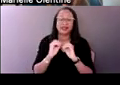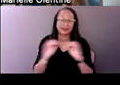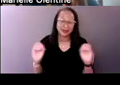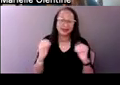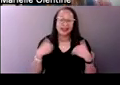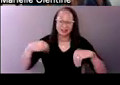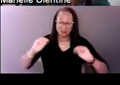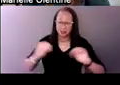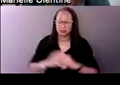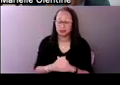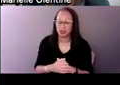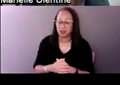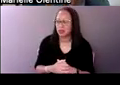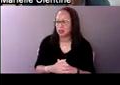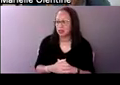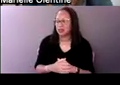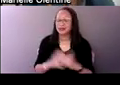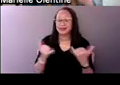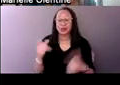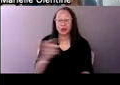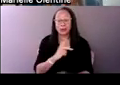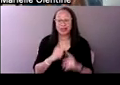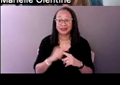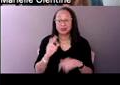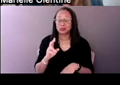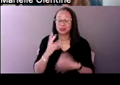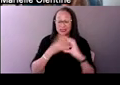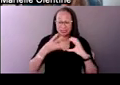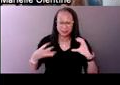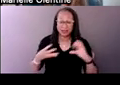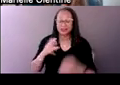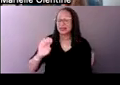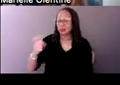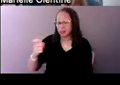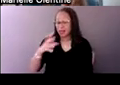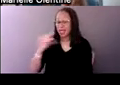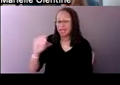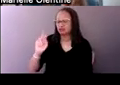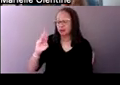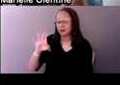films, seven films licensed rights sold, until the